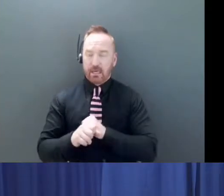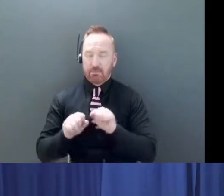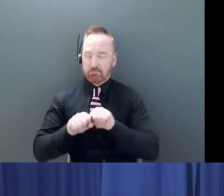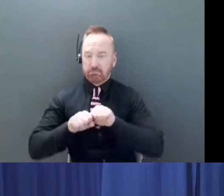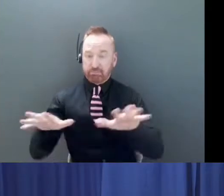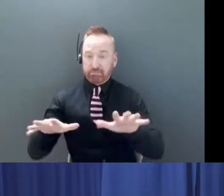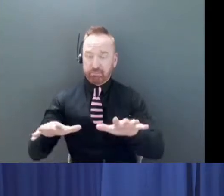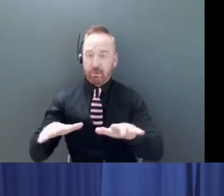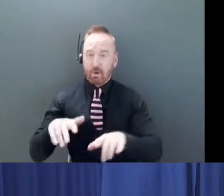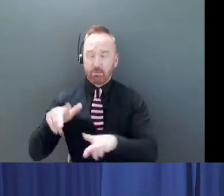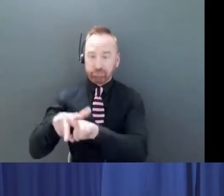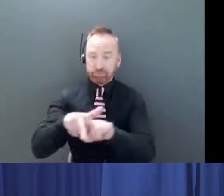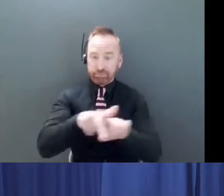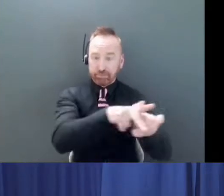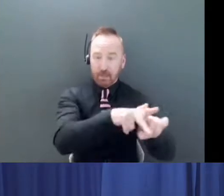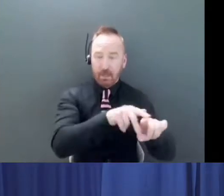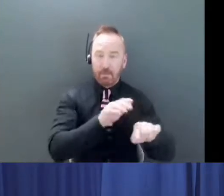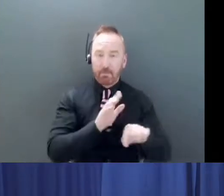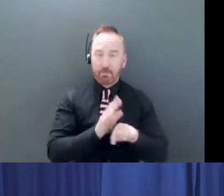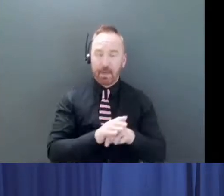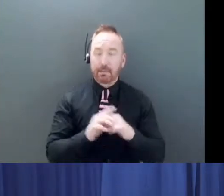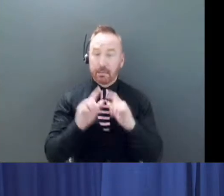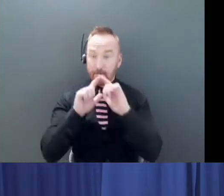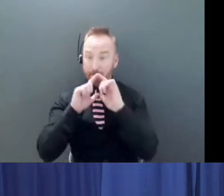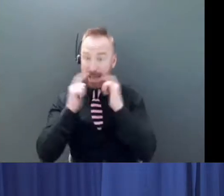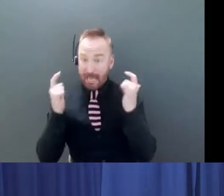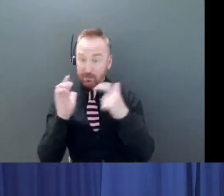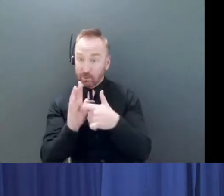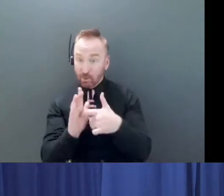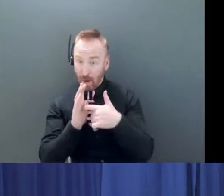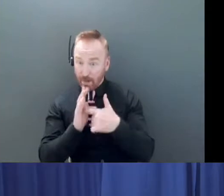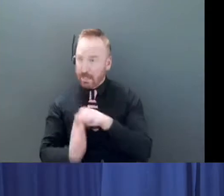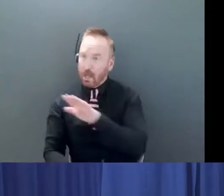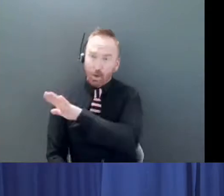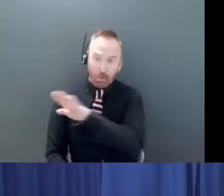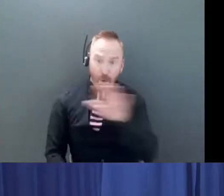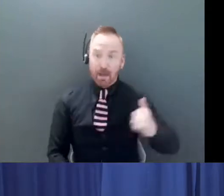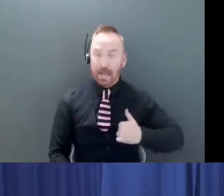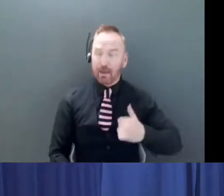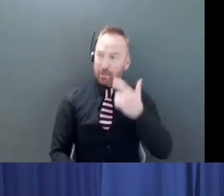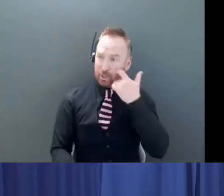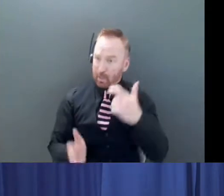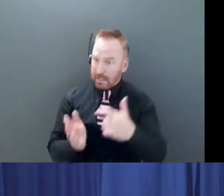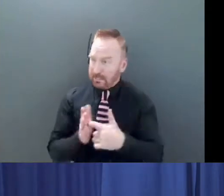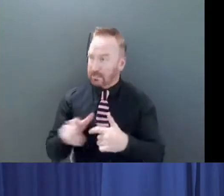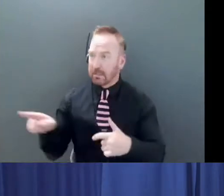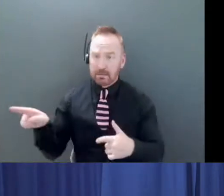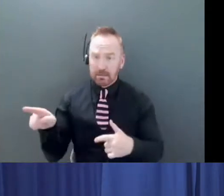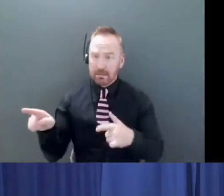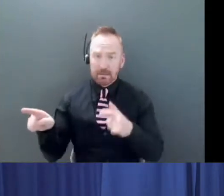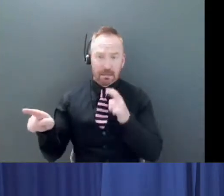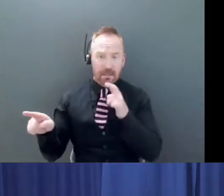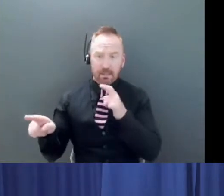We are seeing them lifted in many areas across the country but as Minister MacLean said, it does not mean you should throw away the mask.